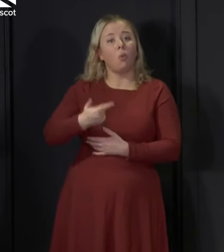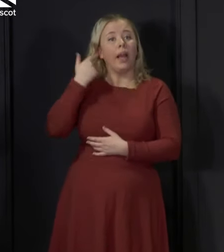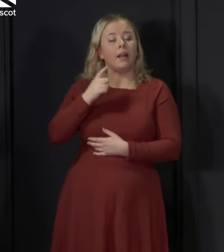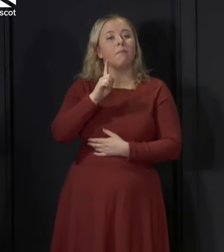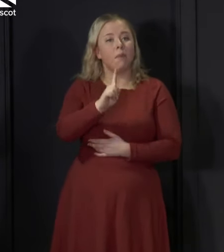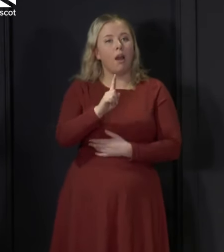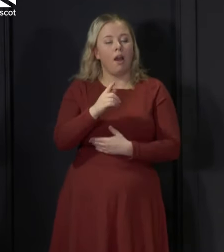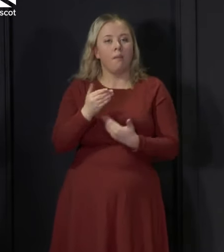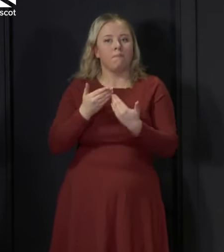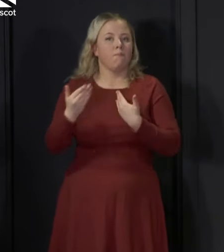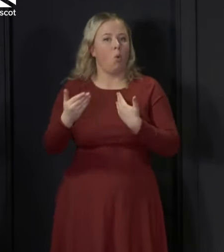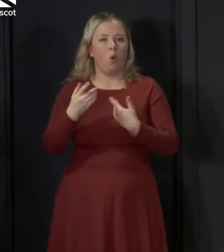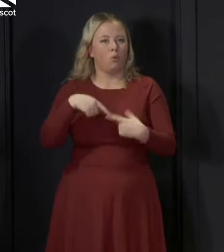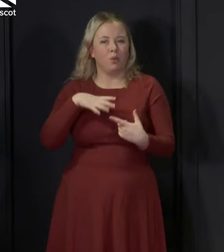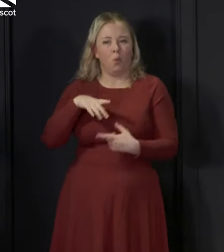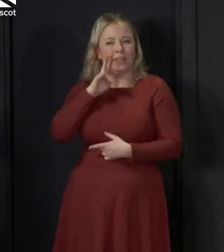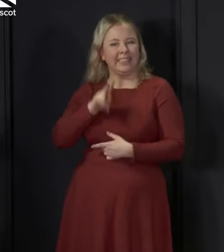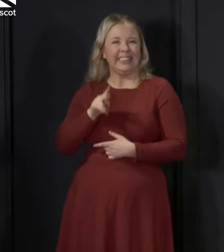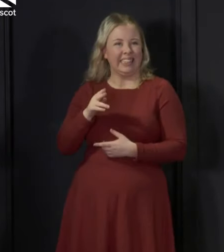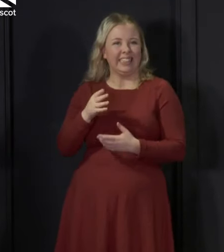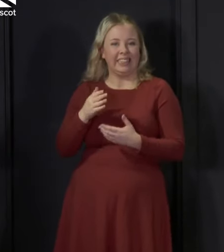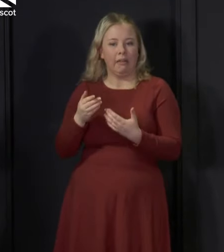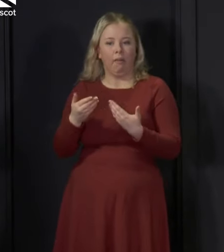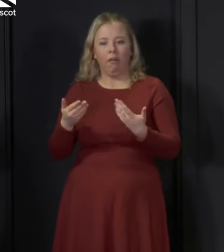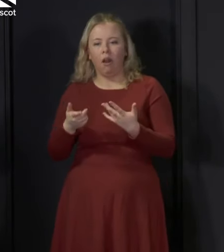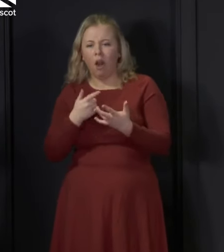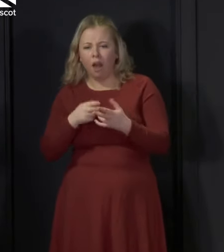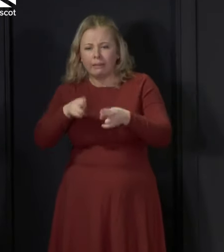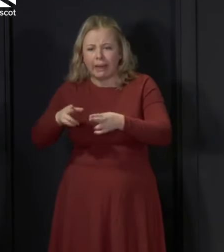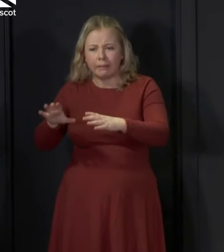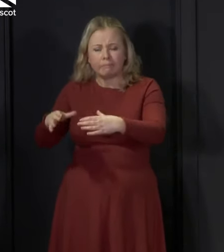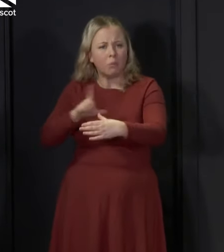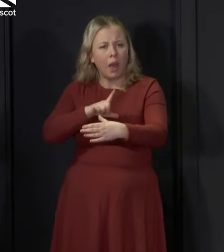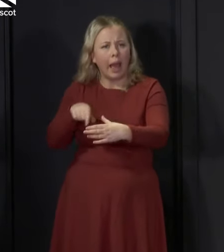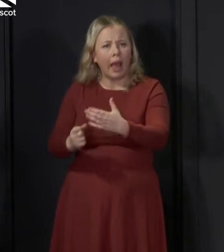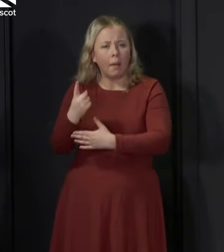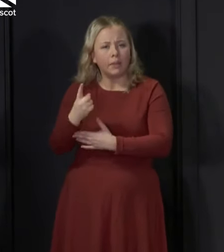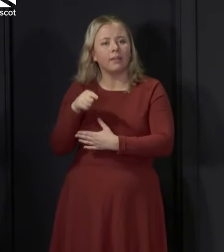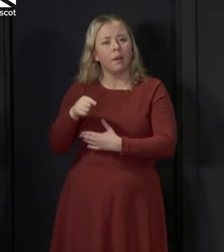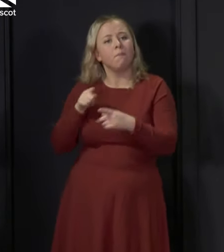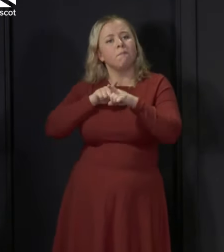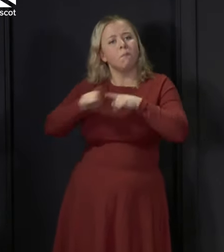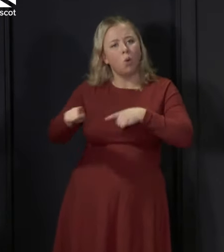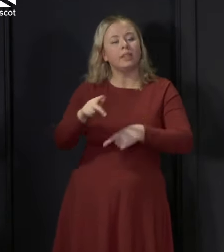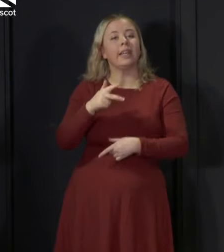we would want to see. The overwhelming majority of those excess deaths - 85% of them - can